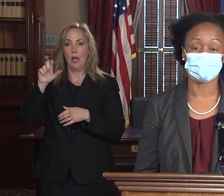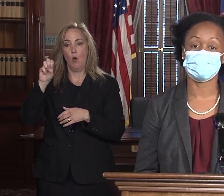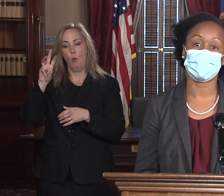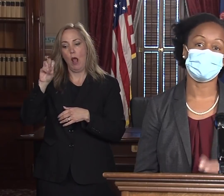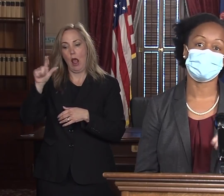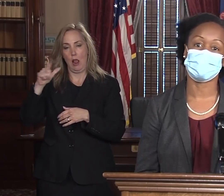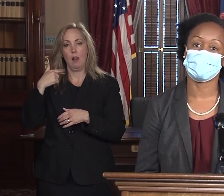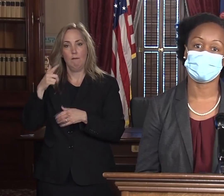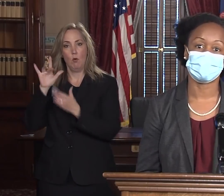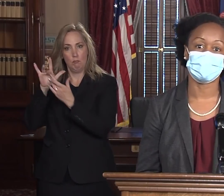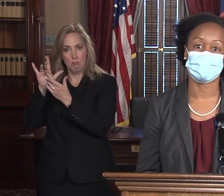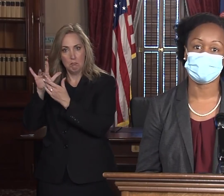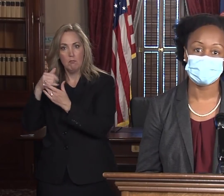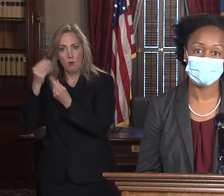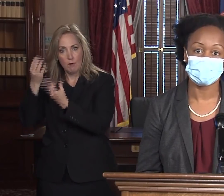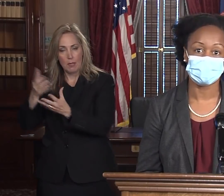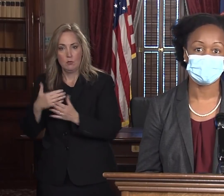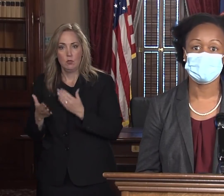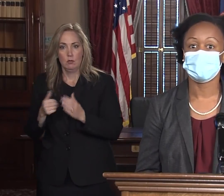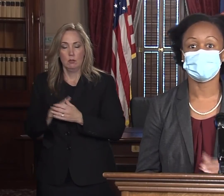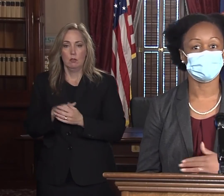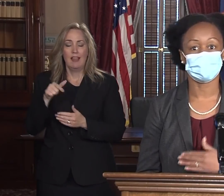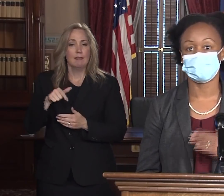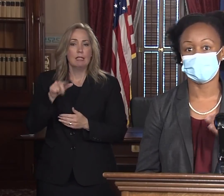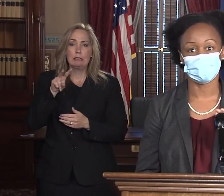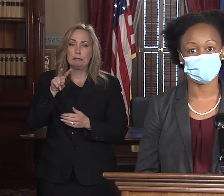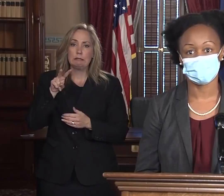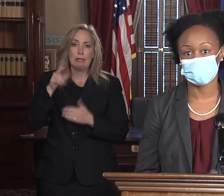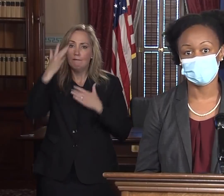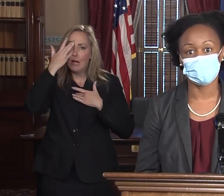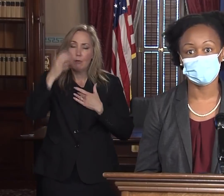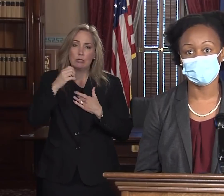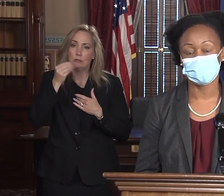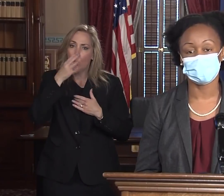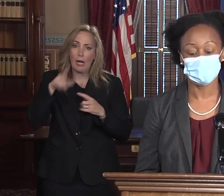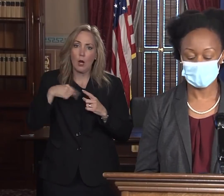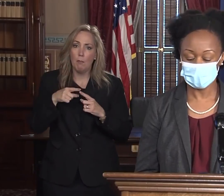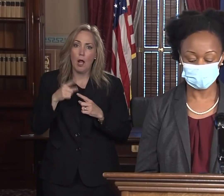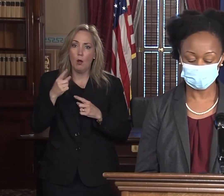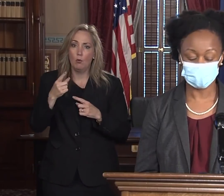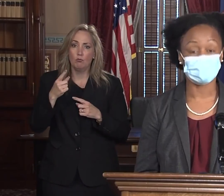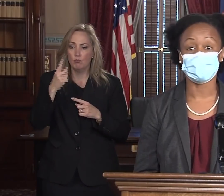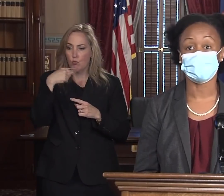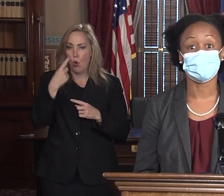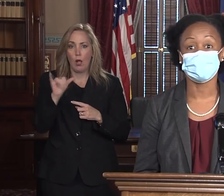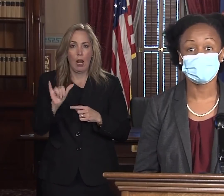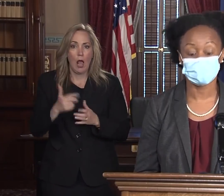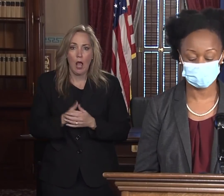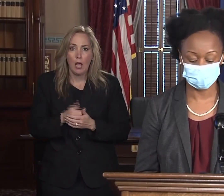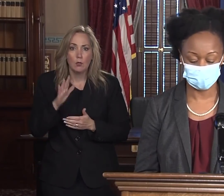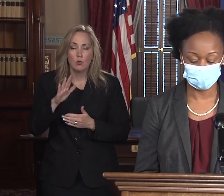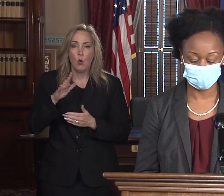YOU CAN START WITH OUR WEBSITE, WE ARE ALL IN THIS FIGHT TOGETHER. THIS VIRUS DOESN'T CARE ABOUT